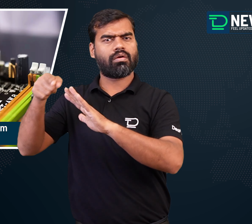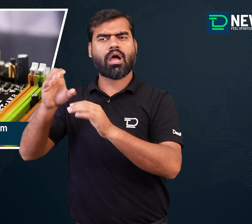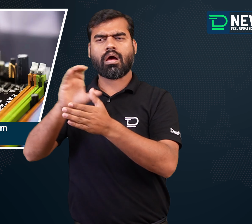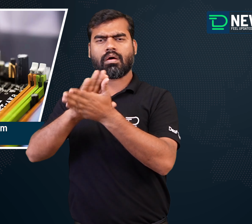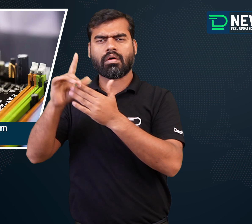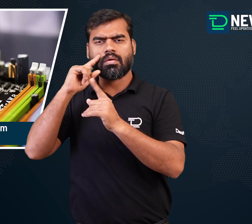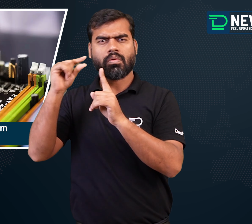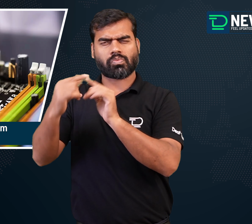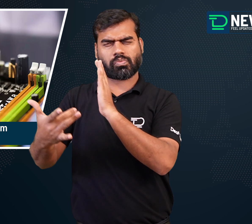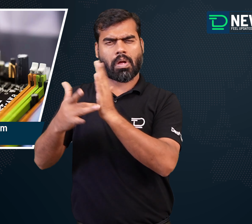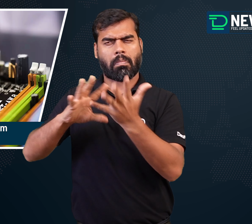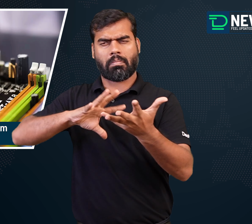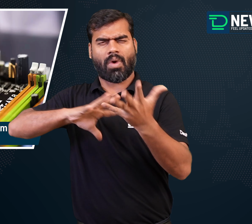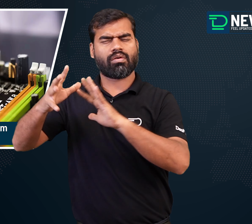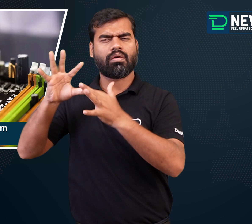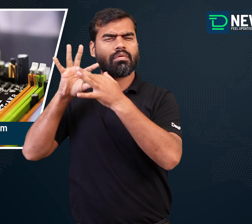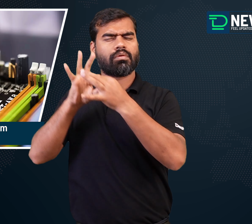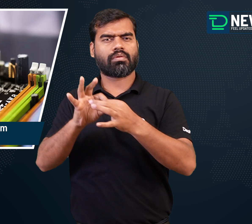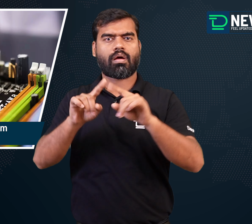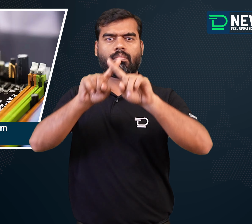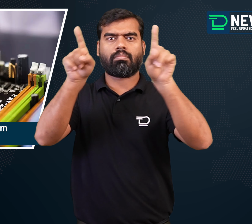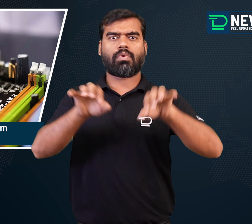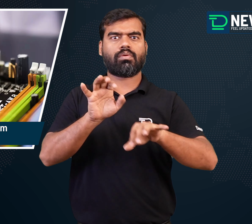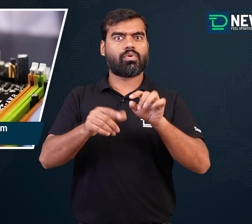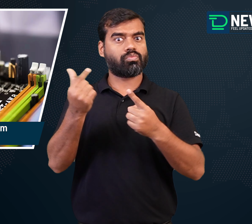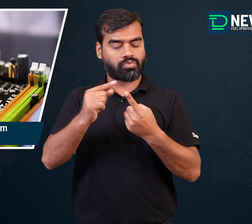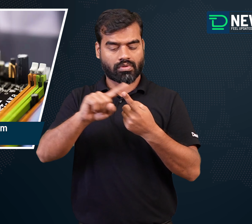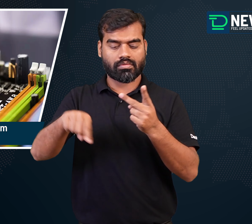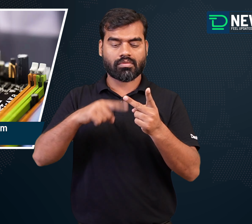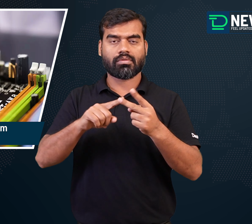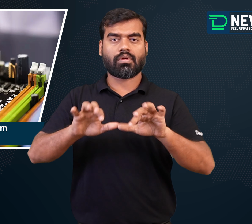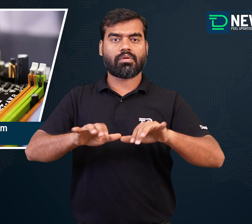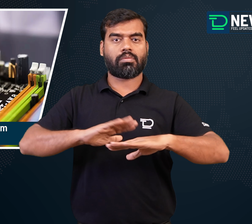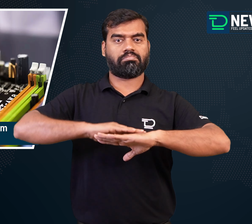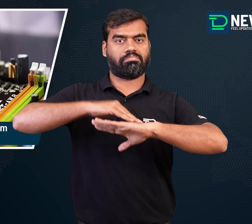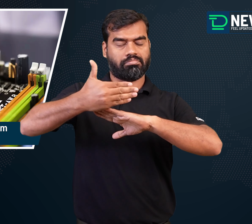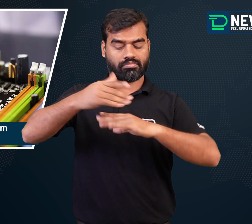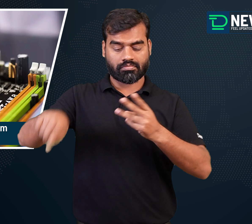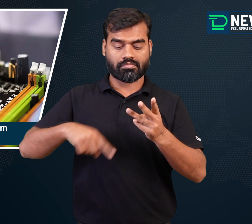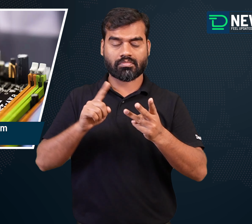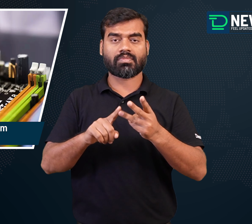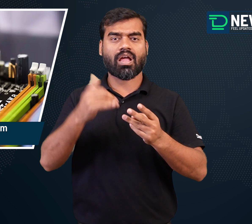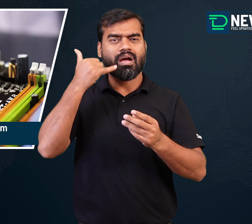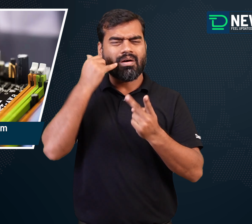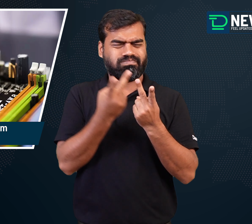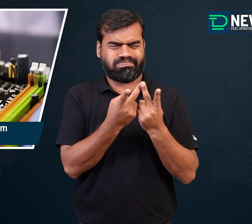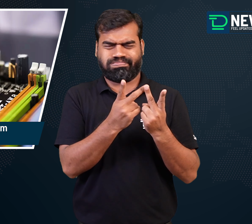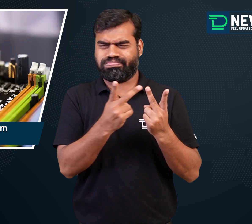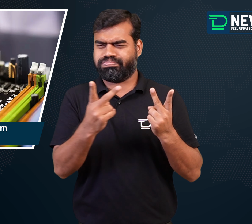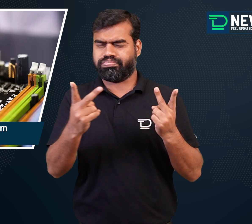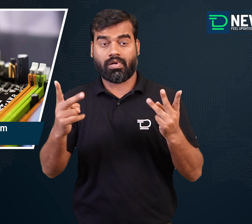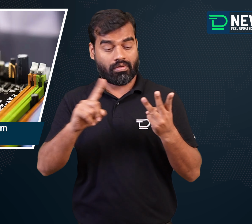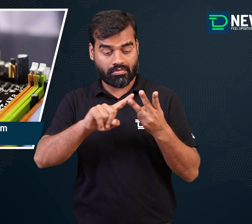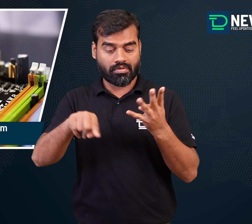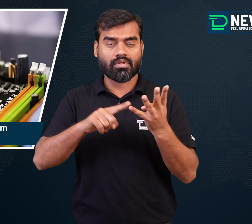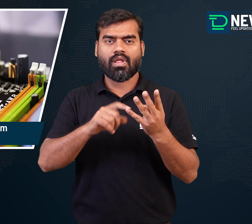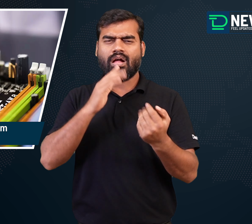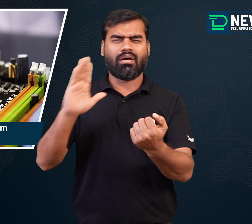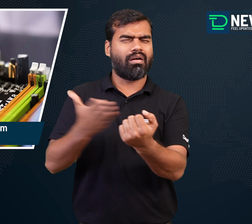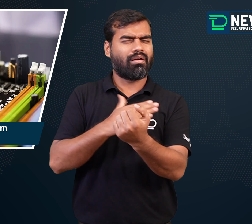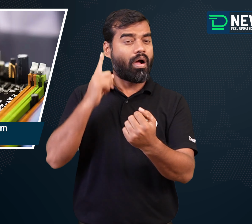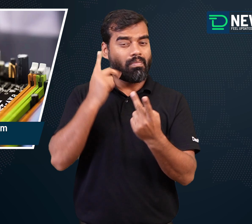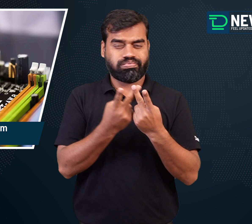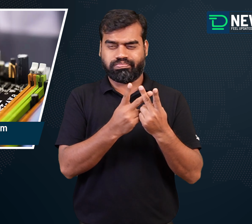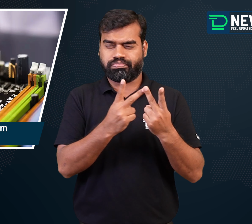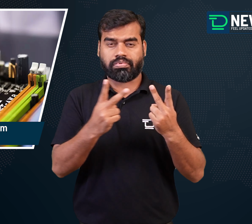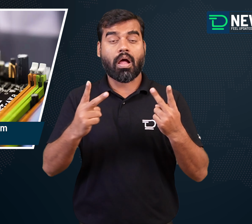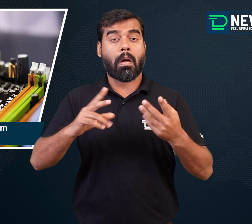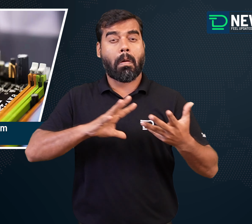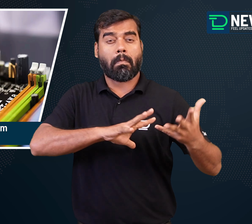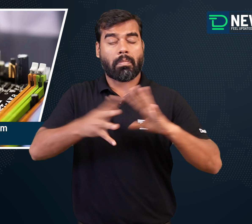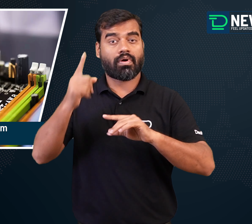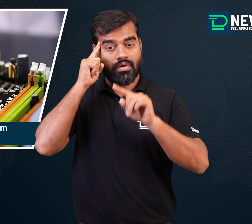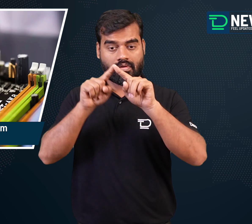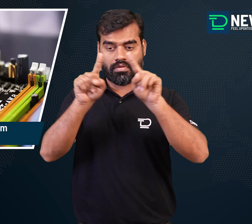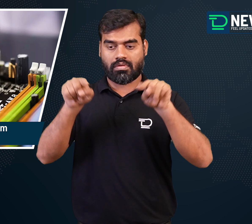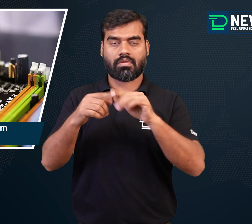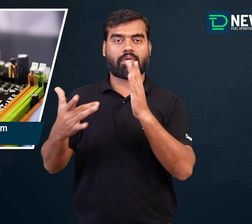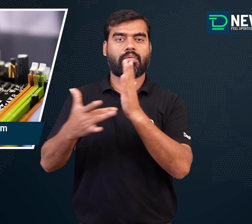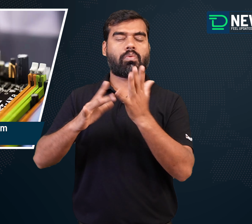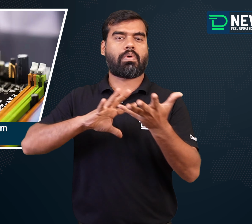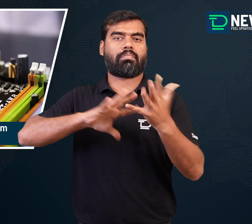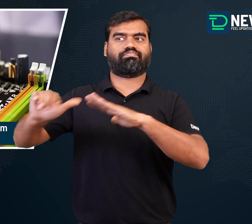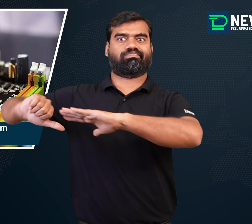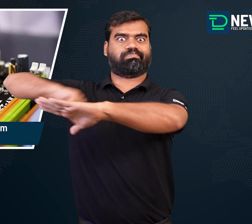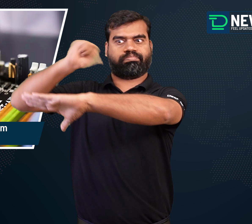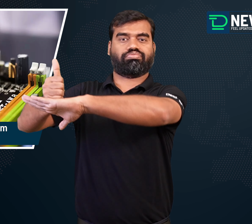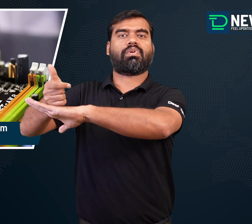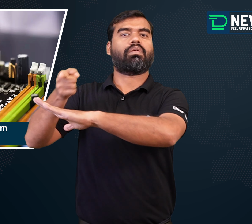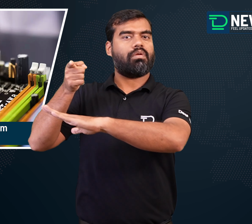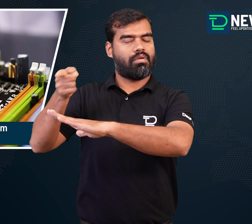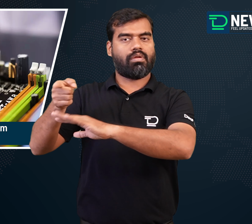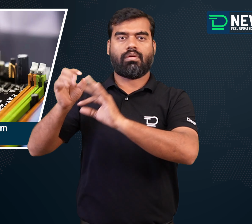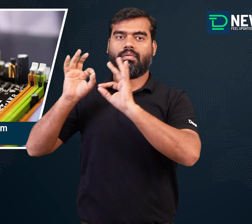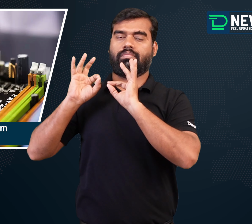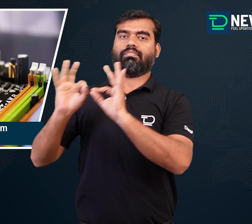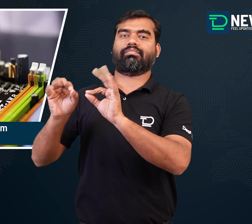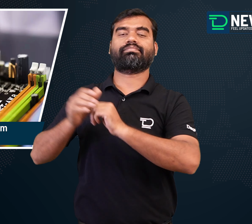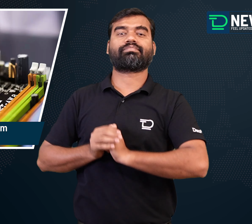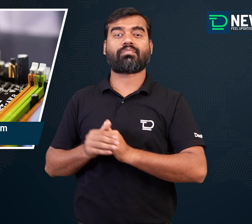A semiconductor is a chip that is used in computers, laptops, and other electronic devices.